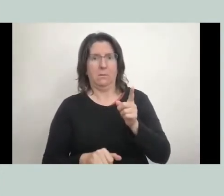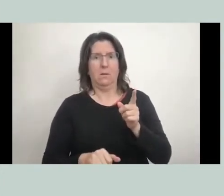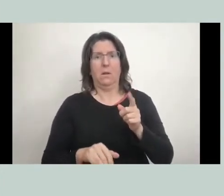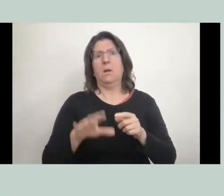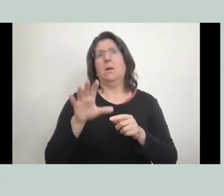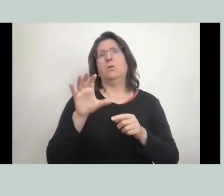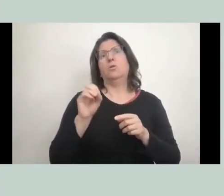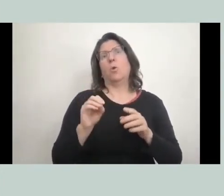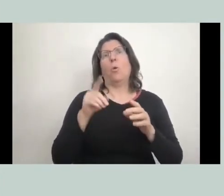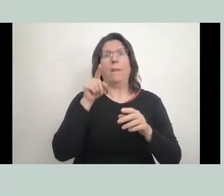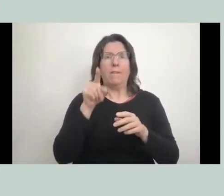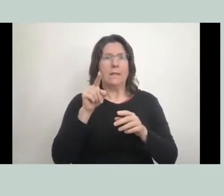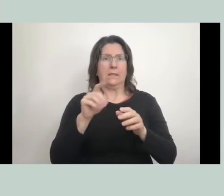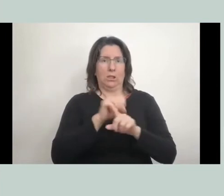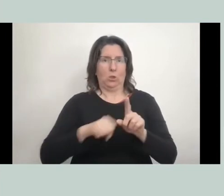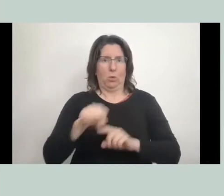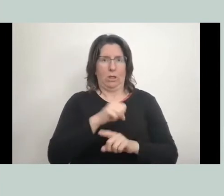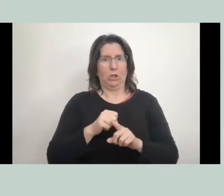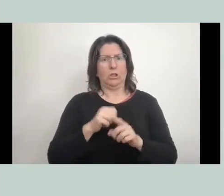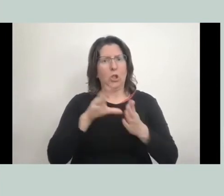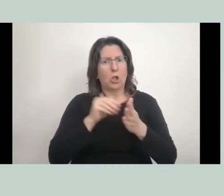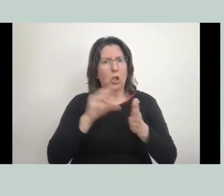There's plenty of examples of this kind of exercise in this resource.